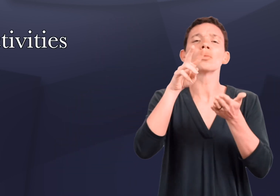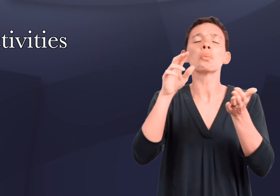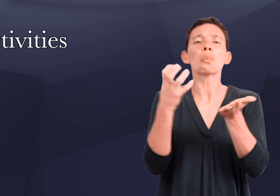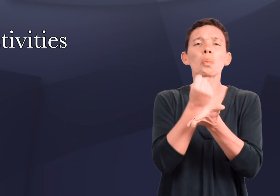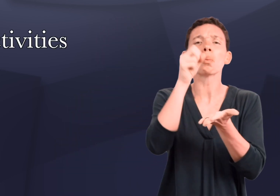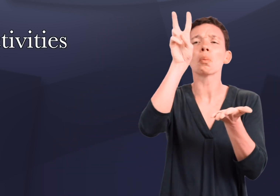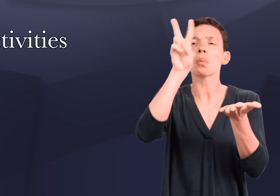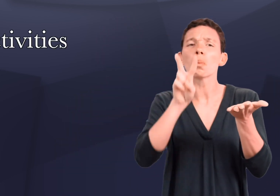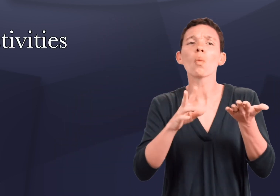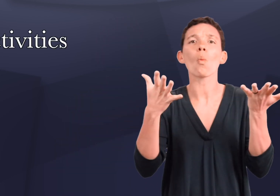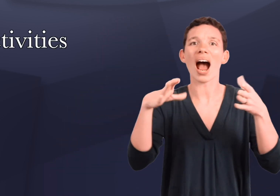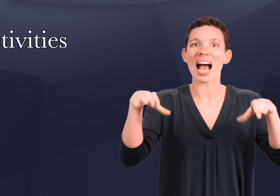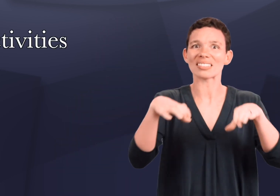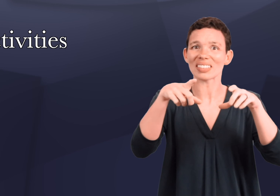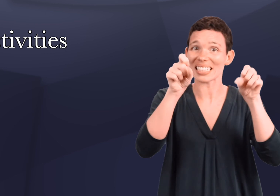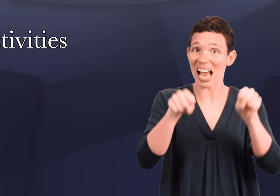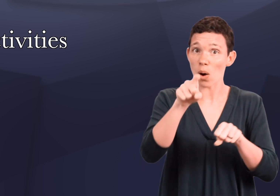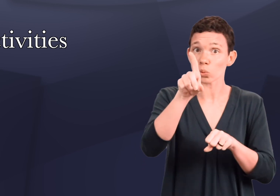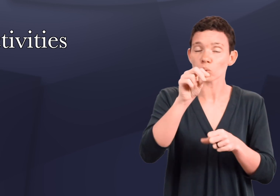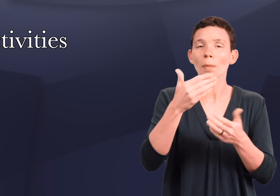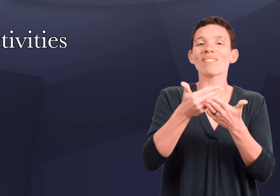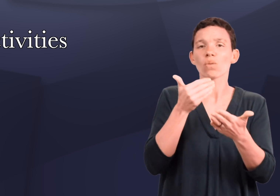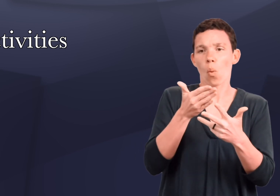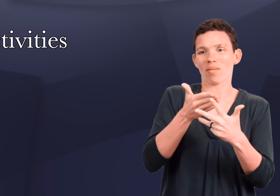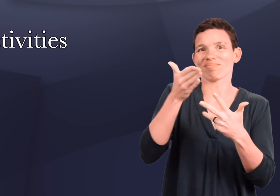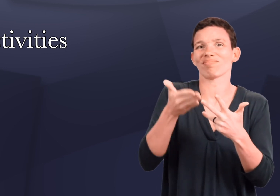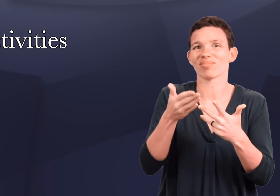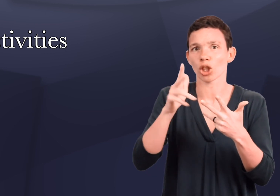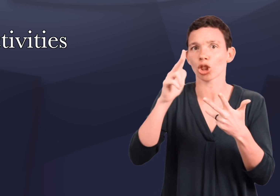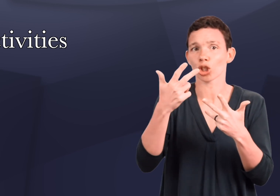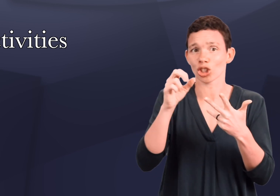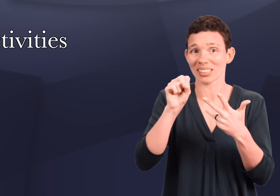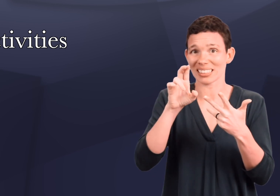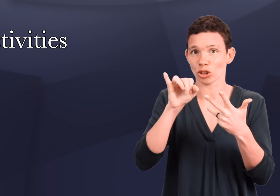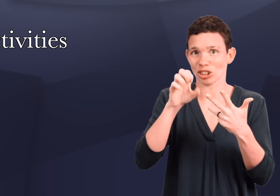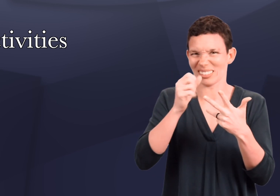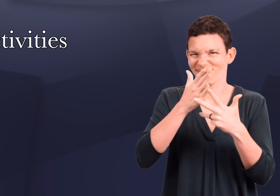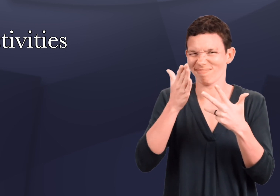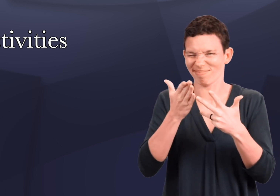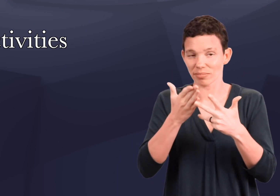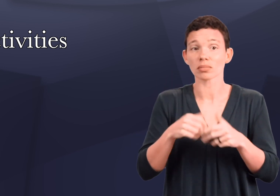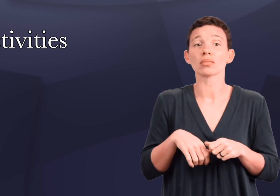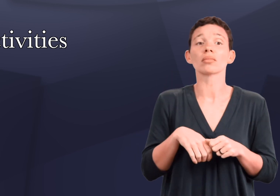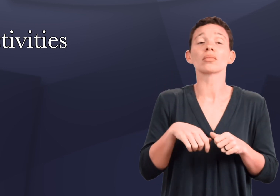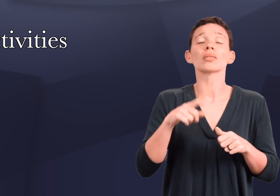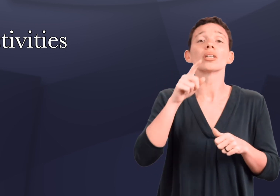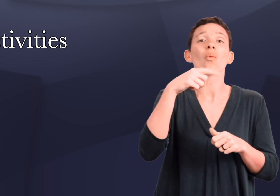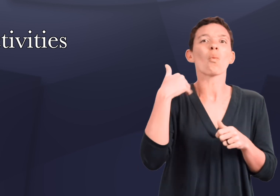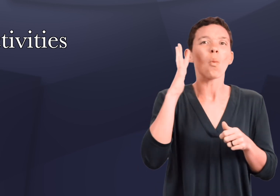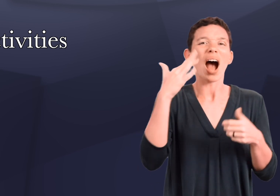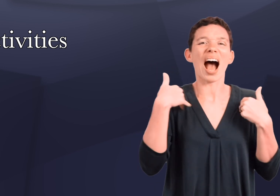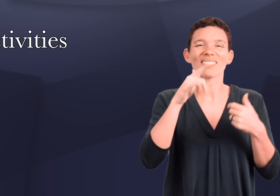That is all for the second part. Please take a look at this part and complete these activities before starting the third part of the series.